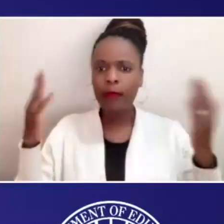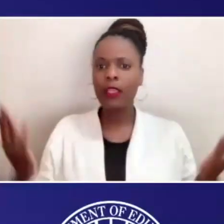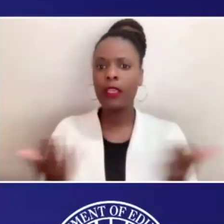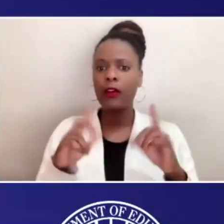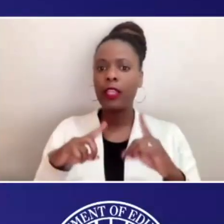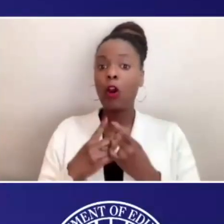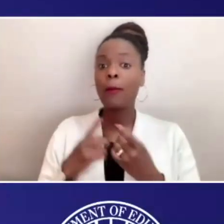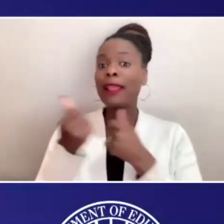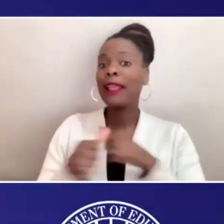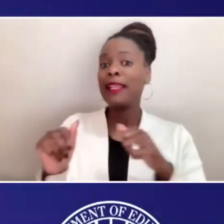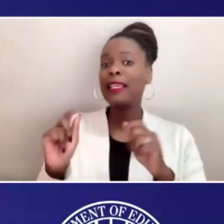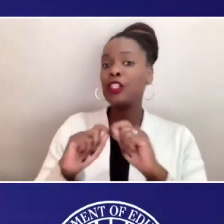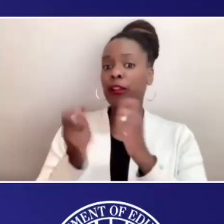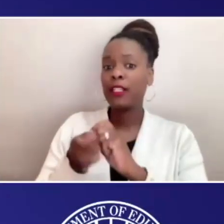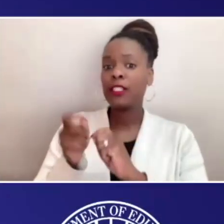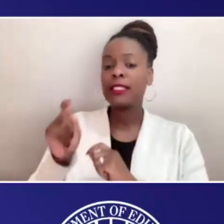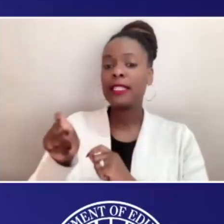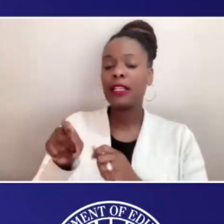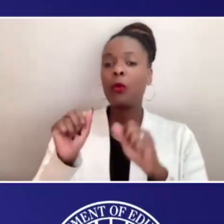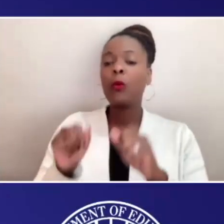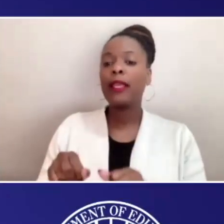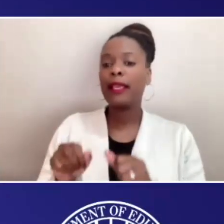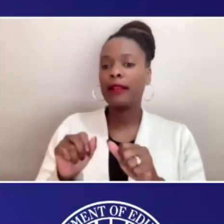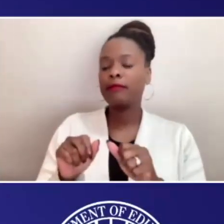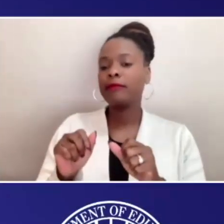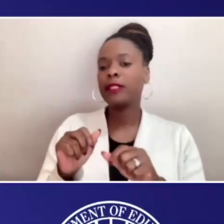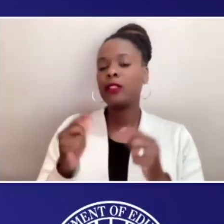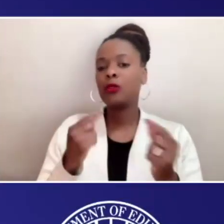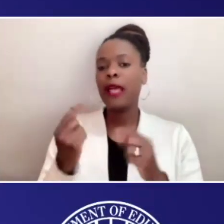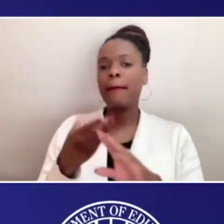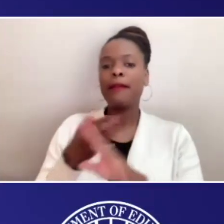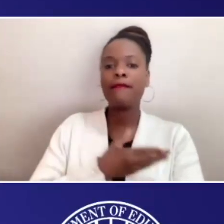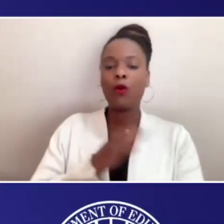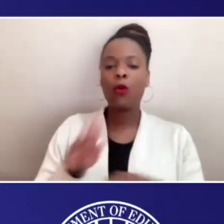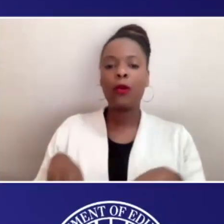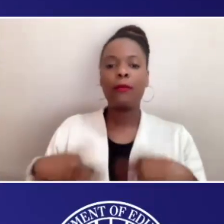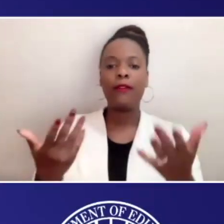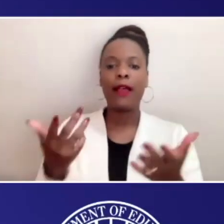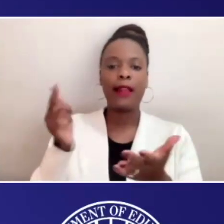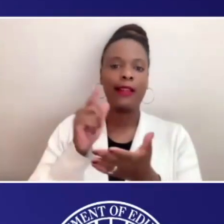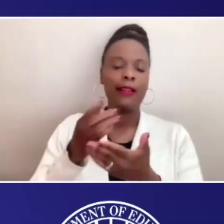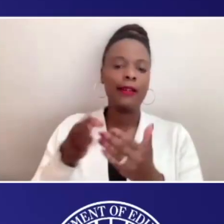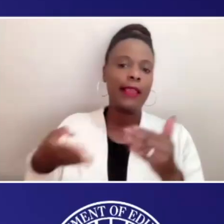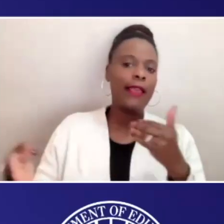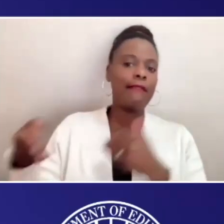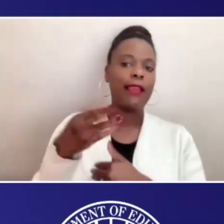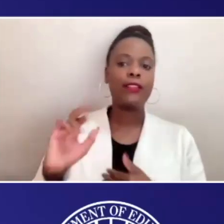we can change it before we're required to give you the weeks' notice, the regs in advance of the negotiations.